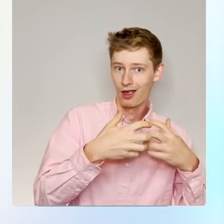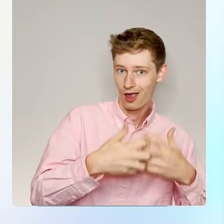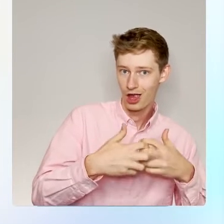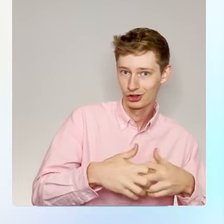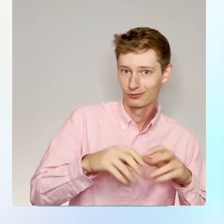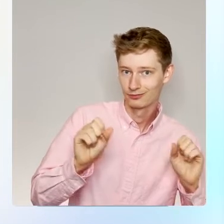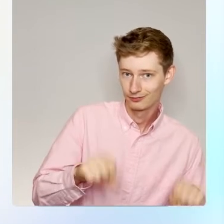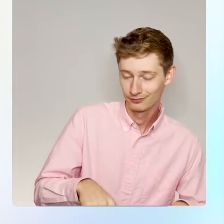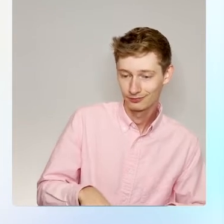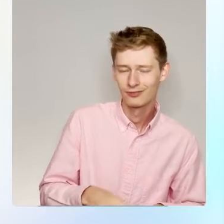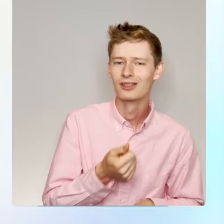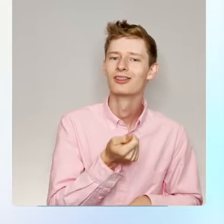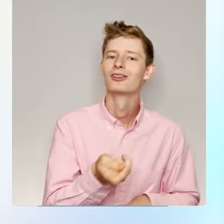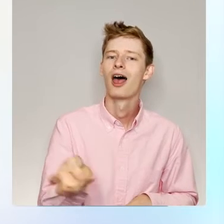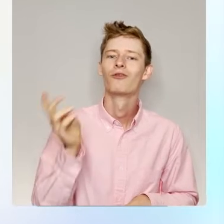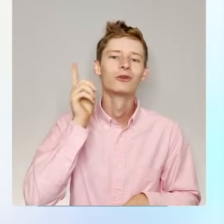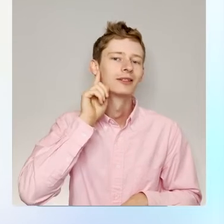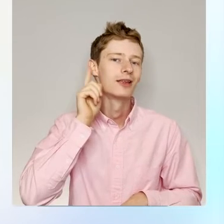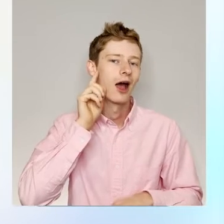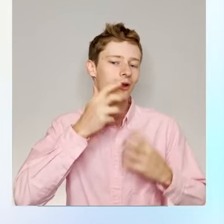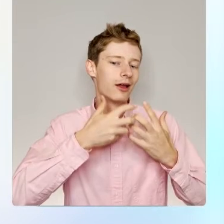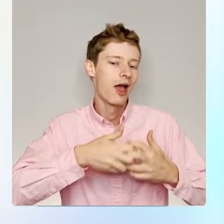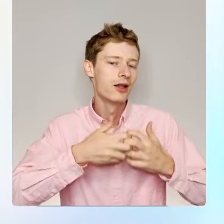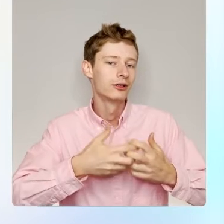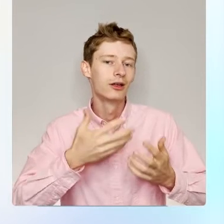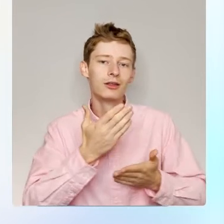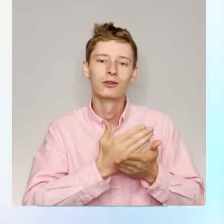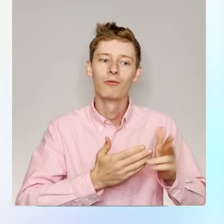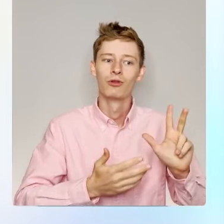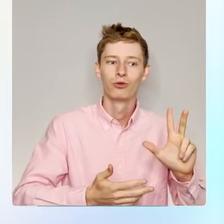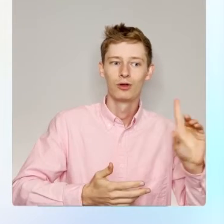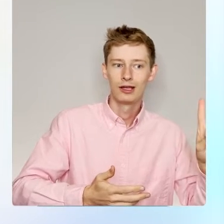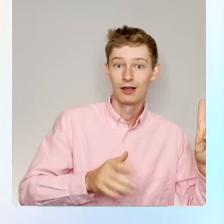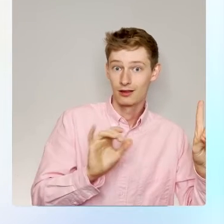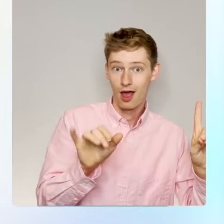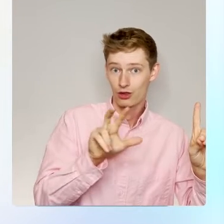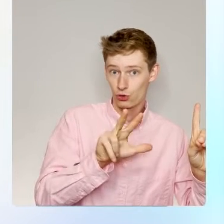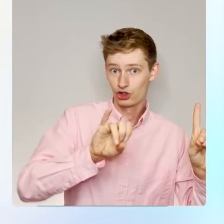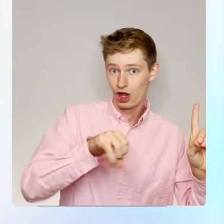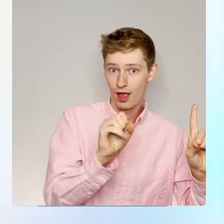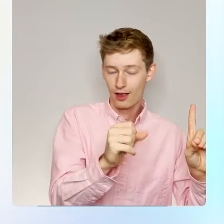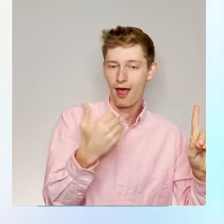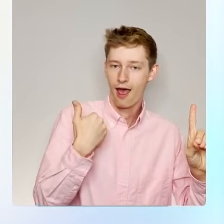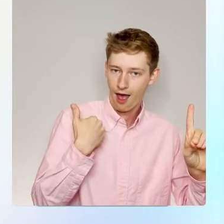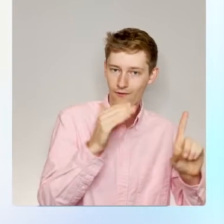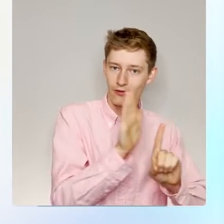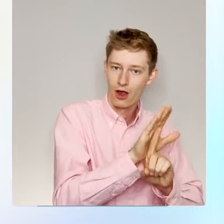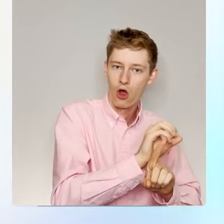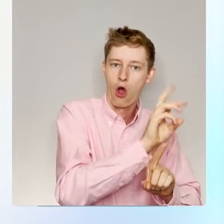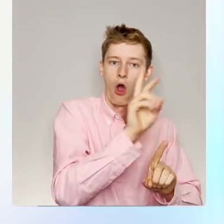and apply various effects to our sounds. It also supports positional audio, which let us define both the listener